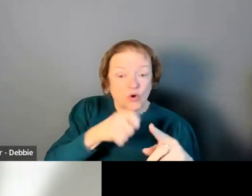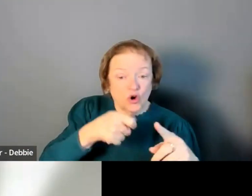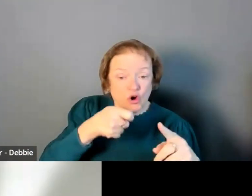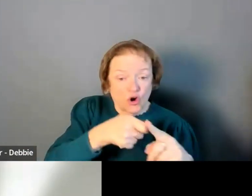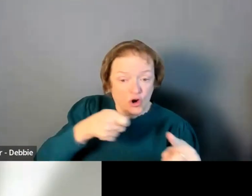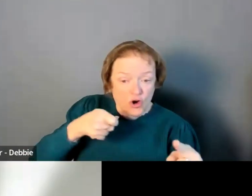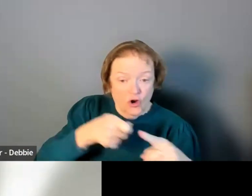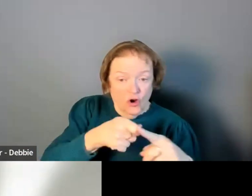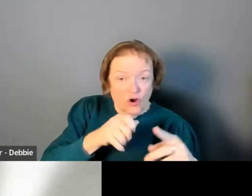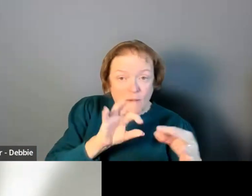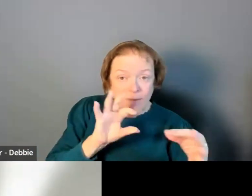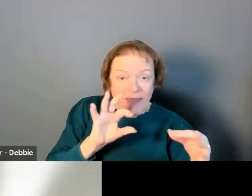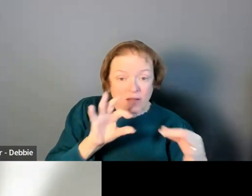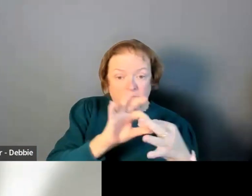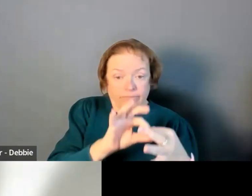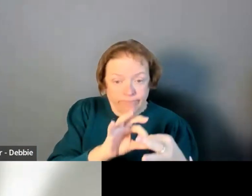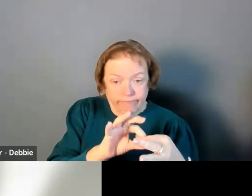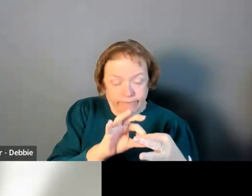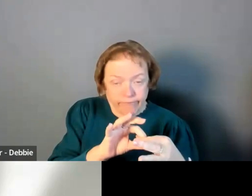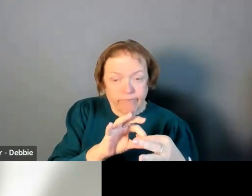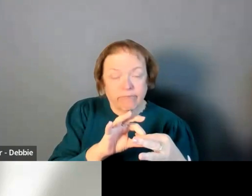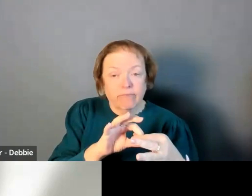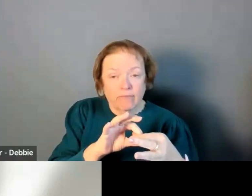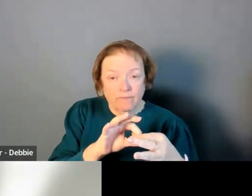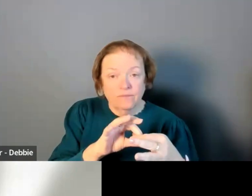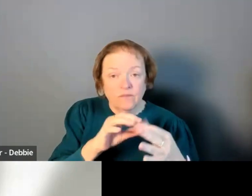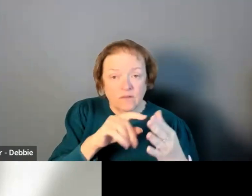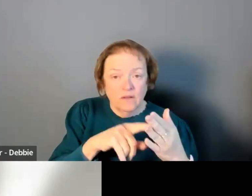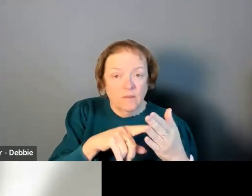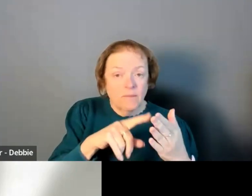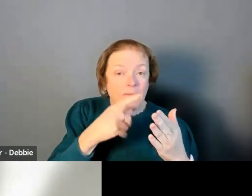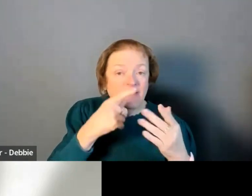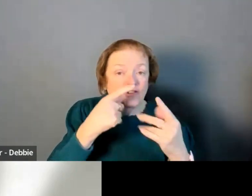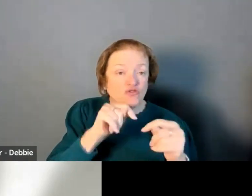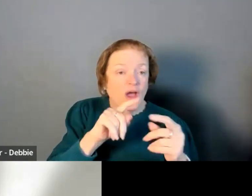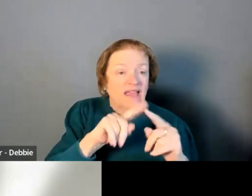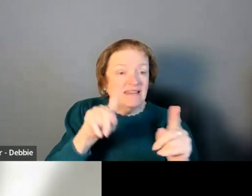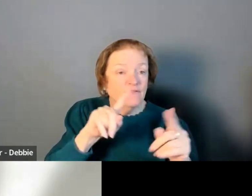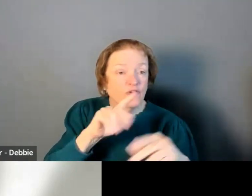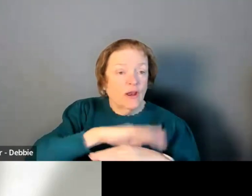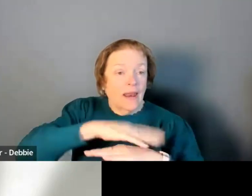to make sure that that is working, so maybe try a different laptop or a different computer.